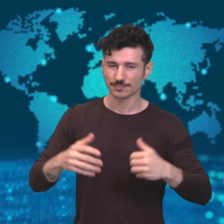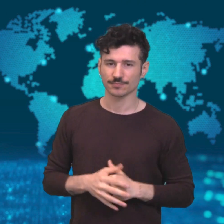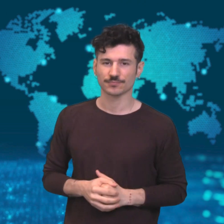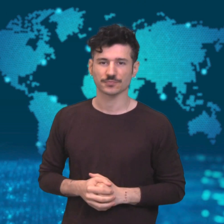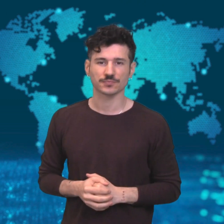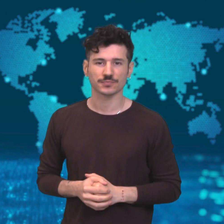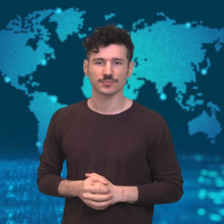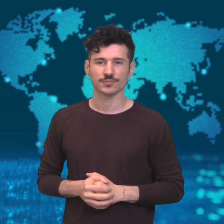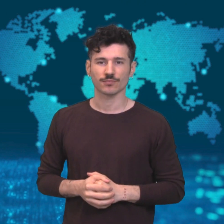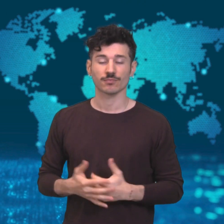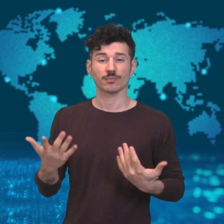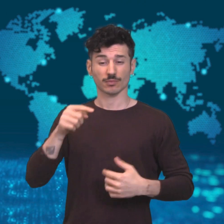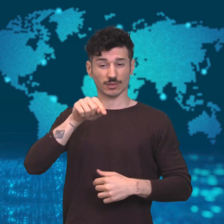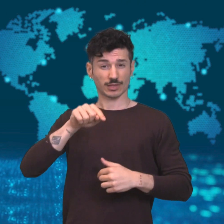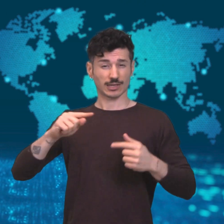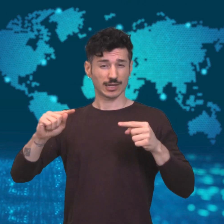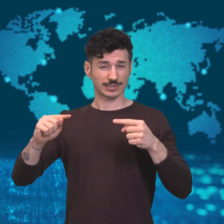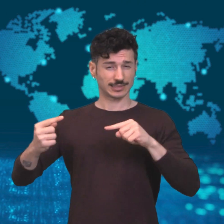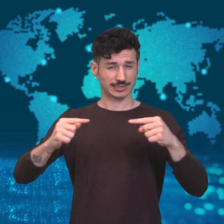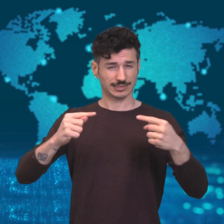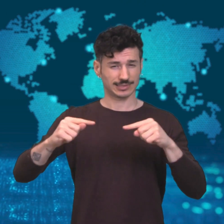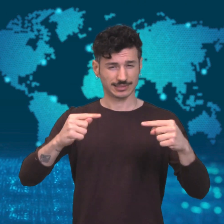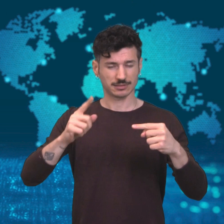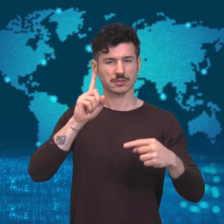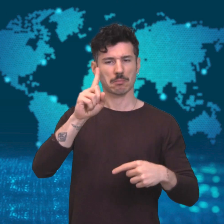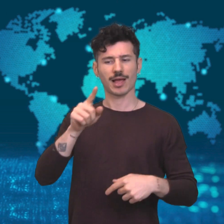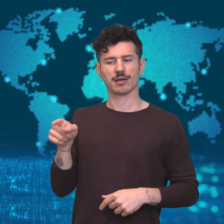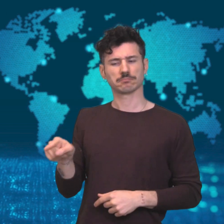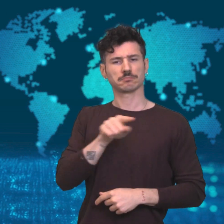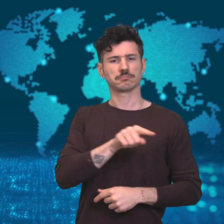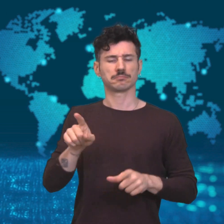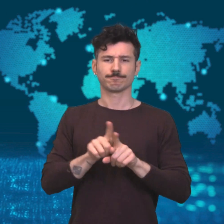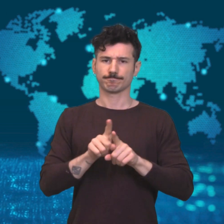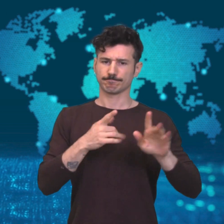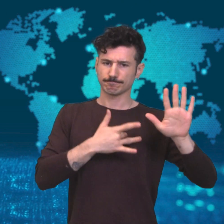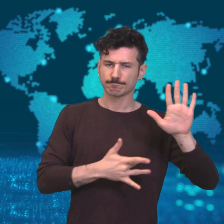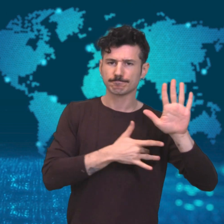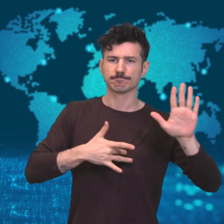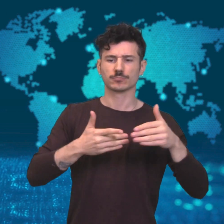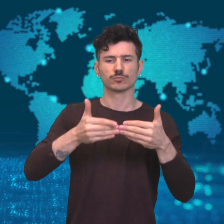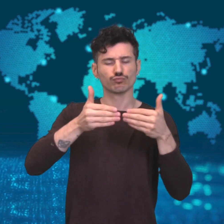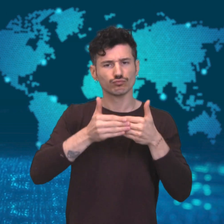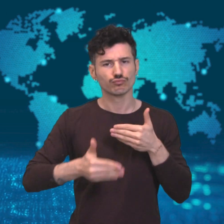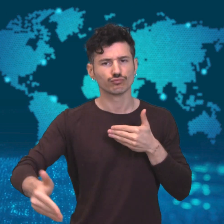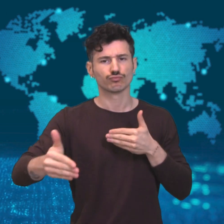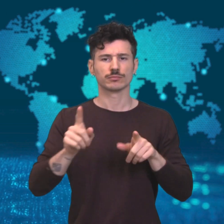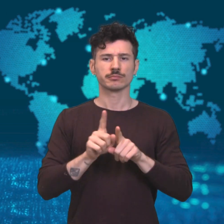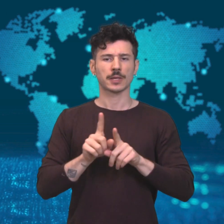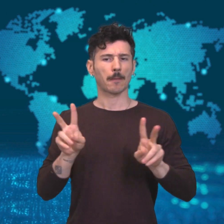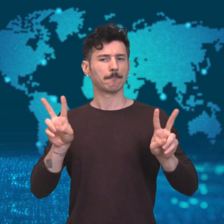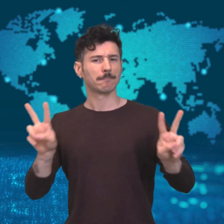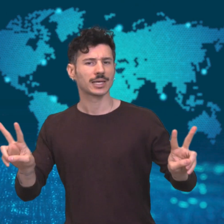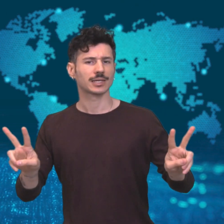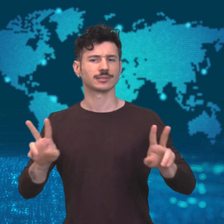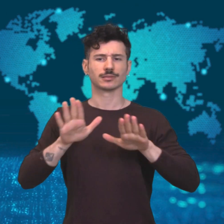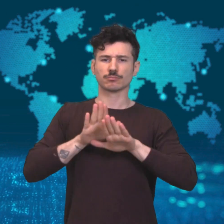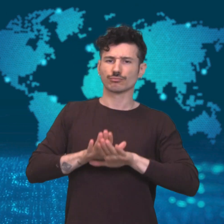work out the differences, they have not yet finalized the border dispute.